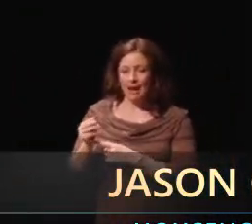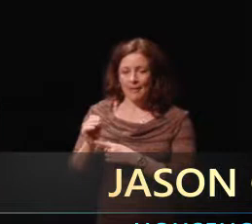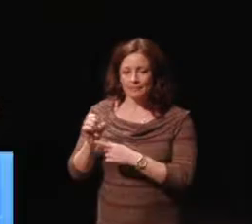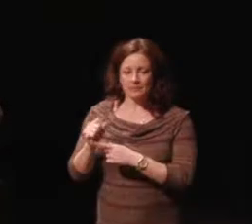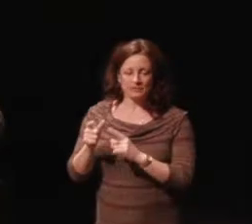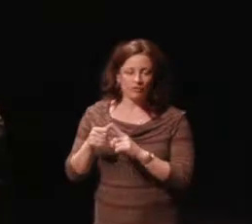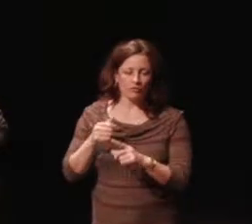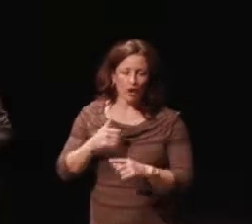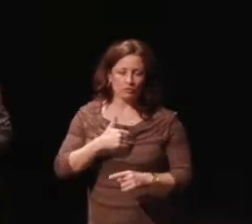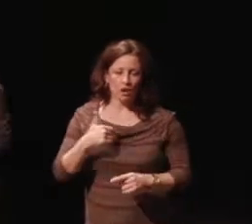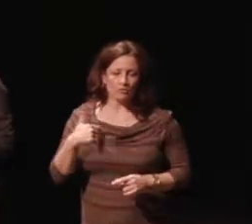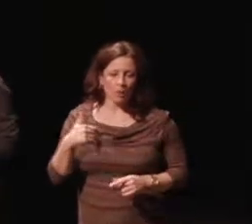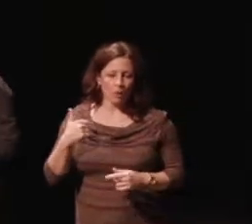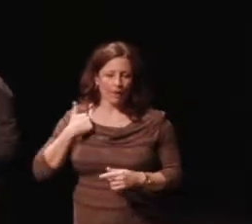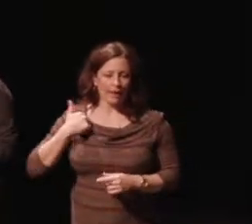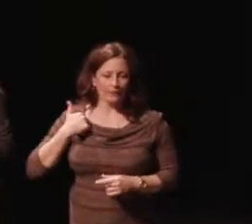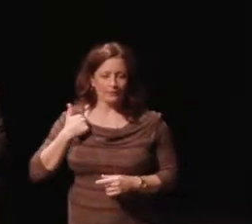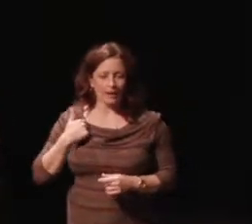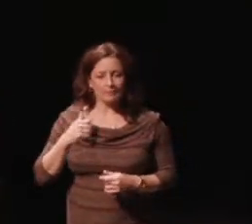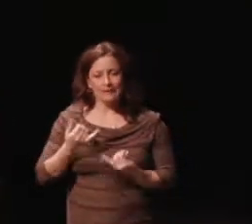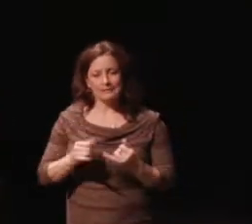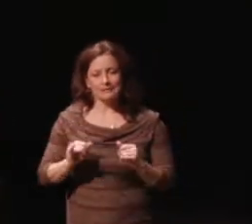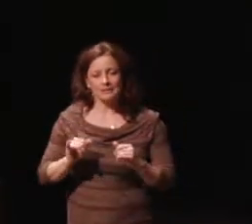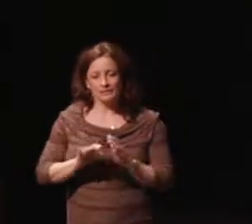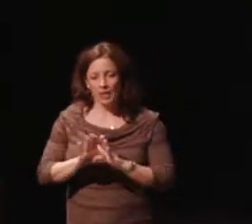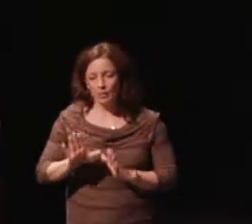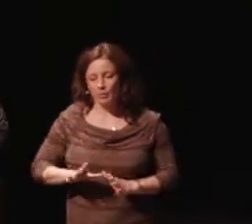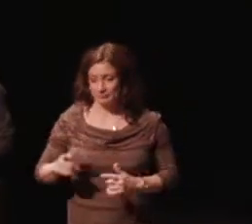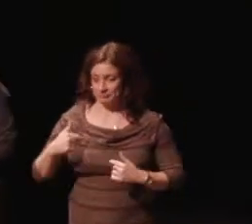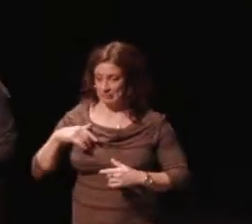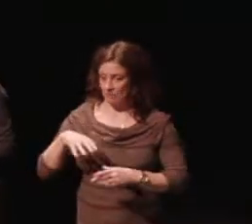I personally have been involved in game development for 11 years,